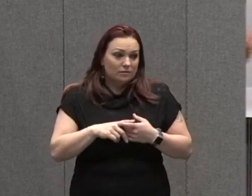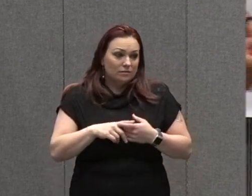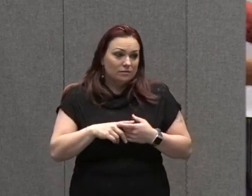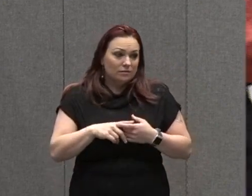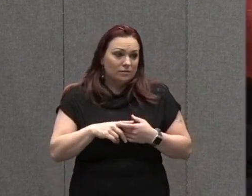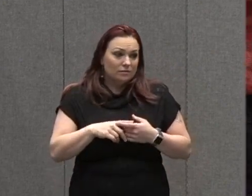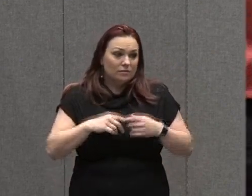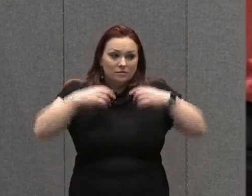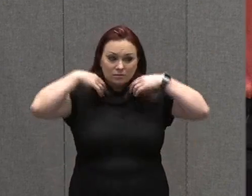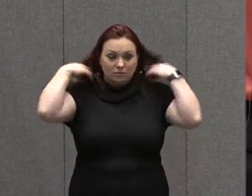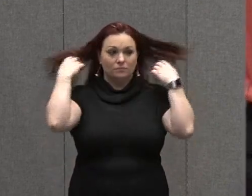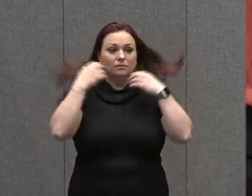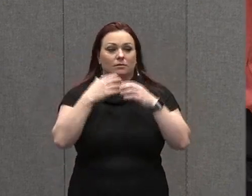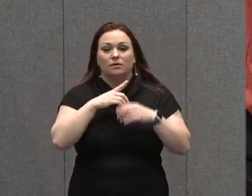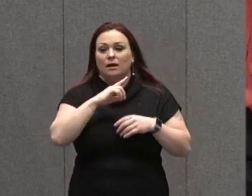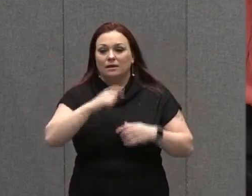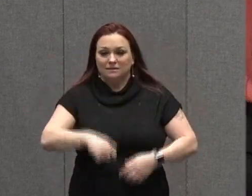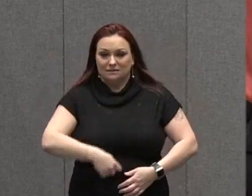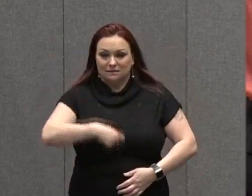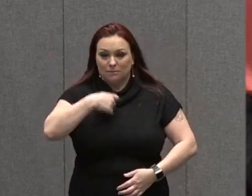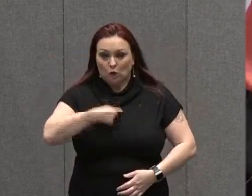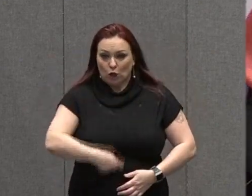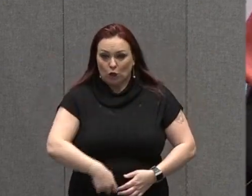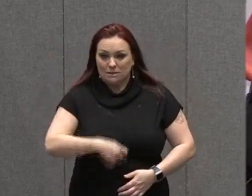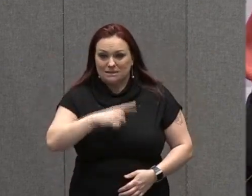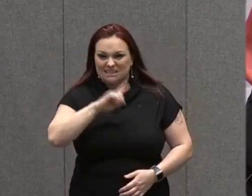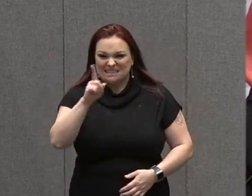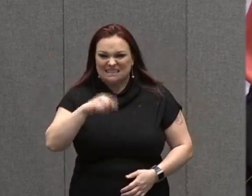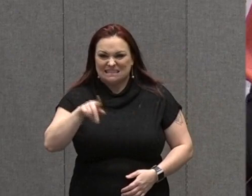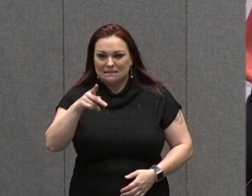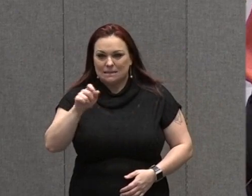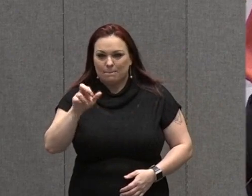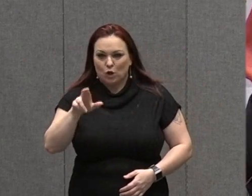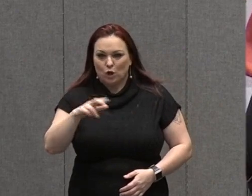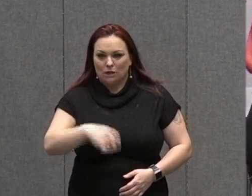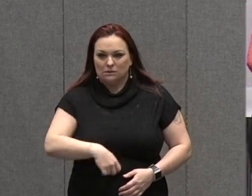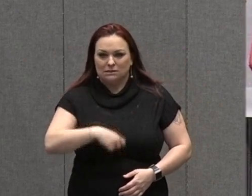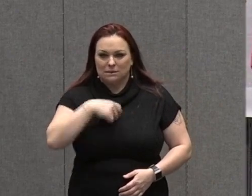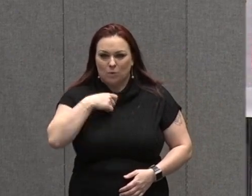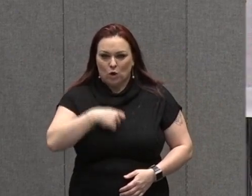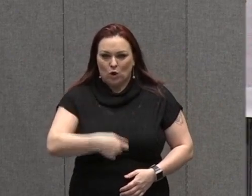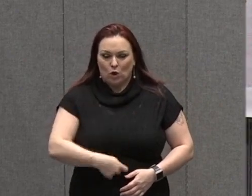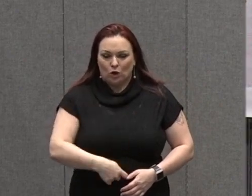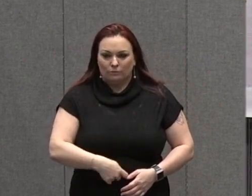yeah lets just use, and zipper. Zipper. - Yeah. So lets do,